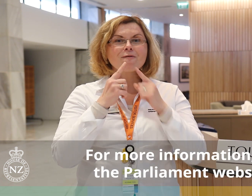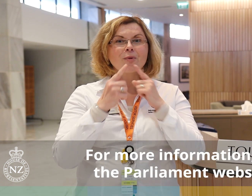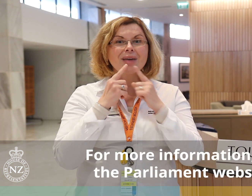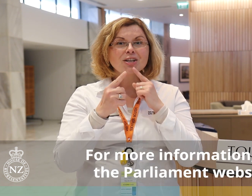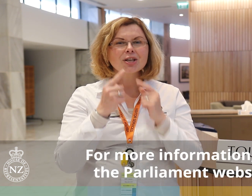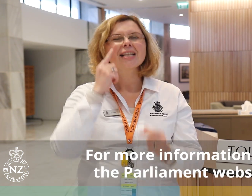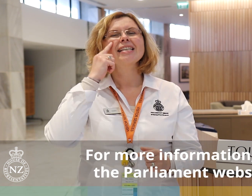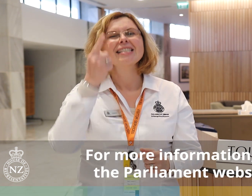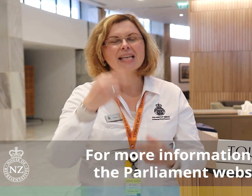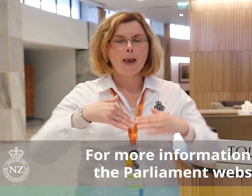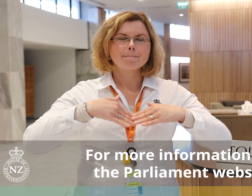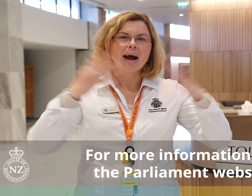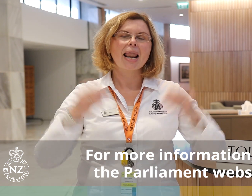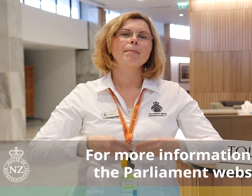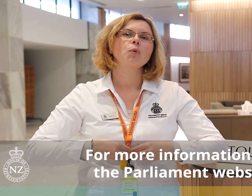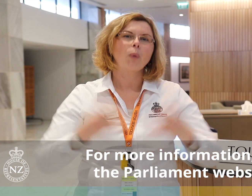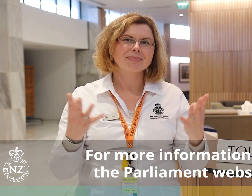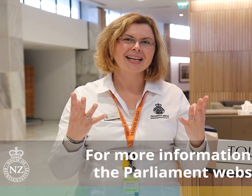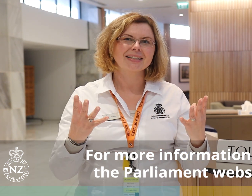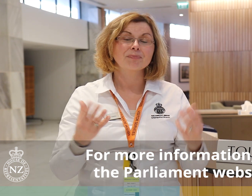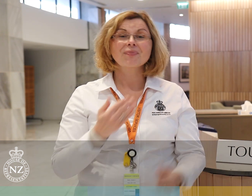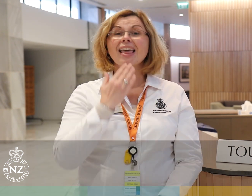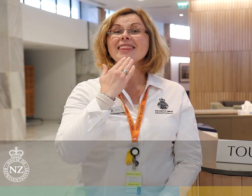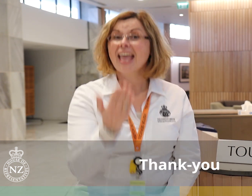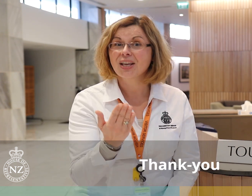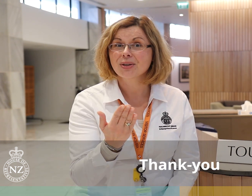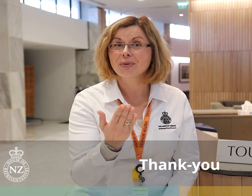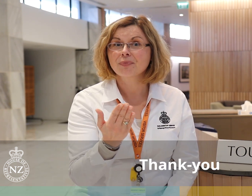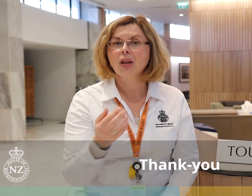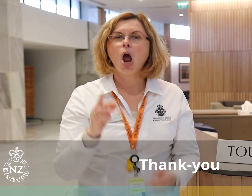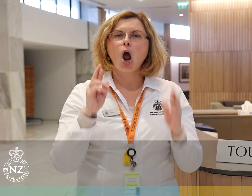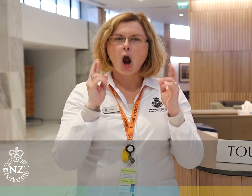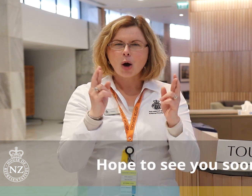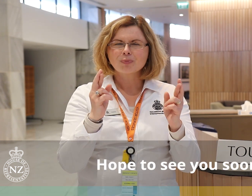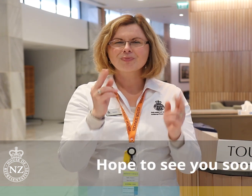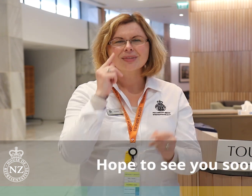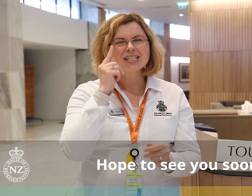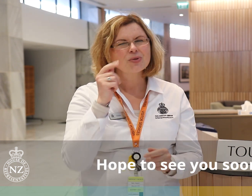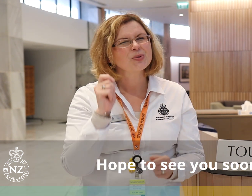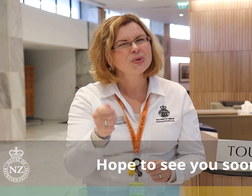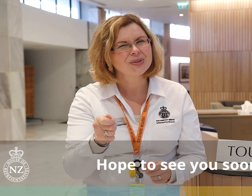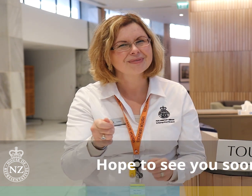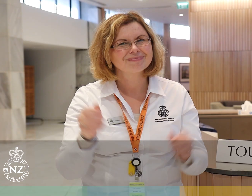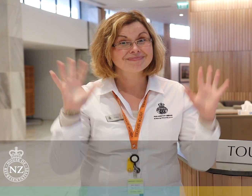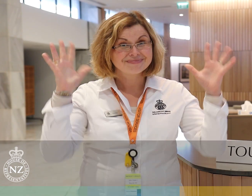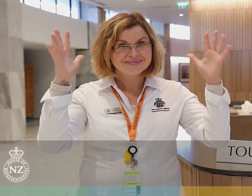For more information, see the Parliament website. Thank you. Hope to see you soon!